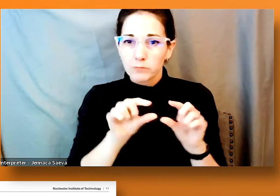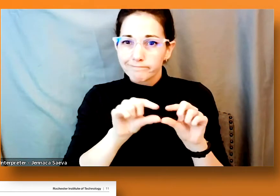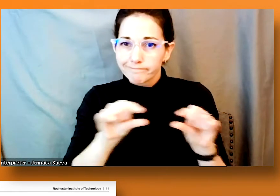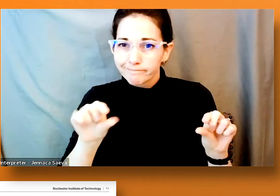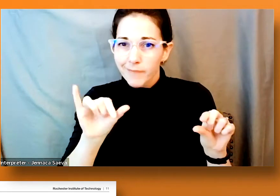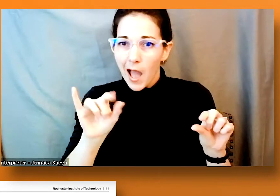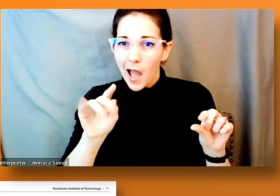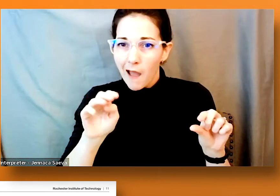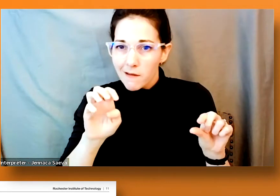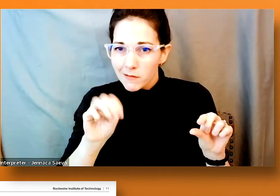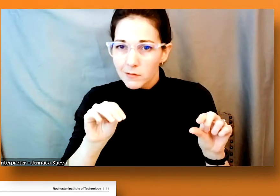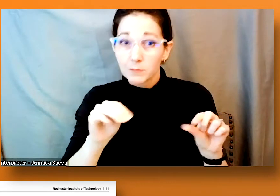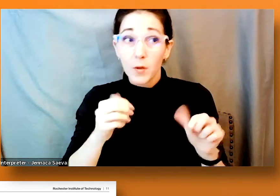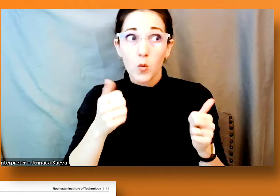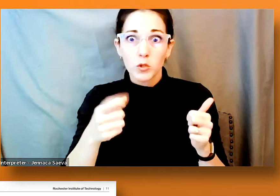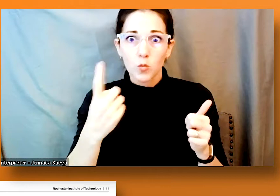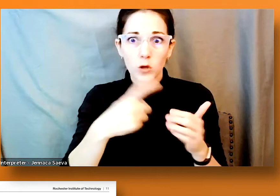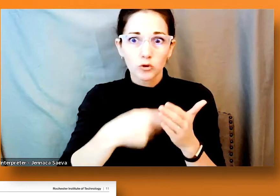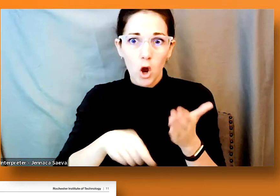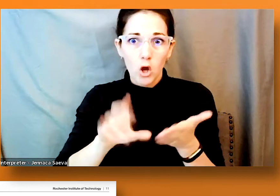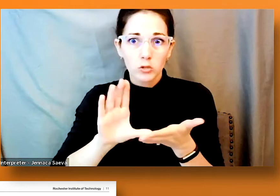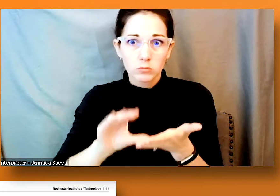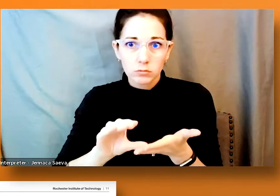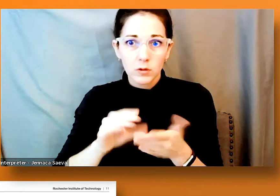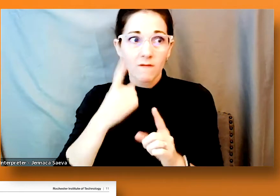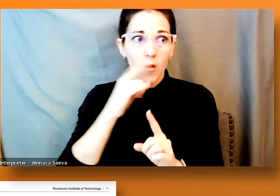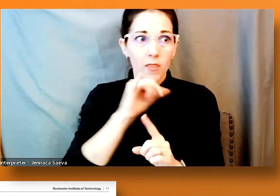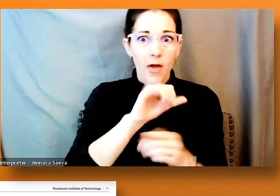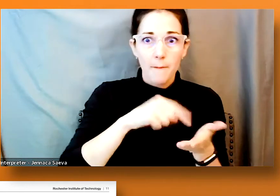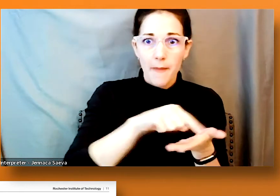or line item in your budget was charged.